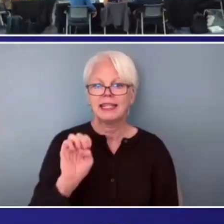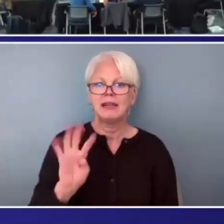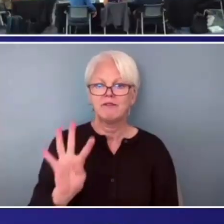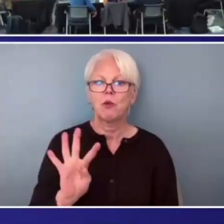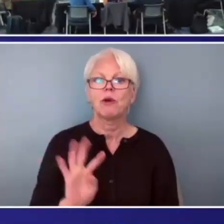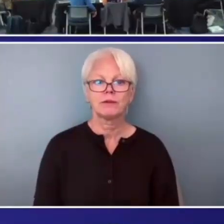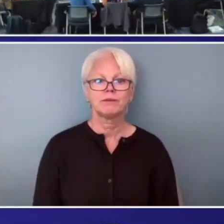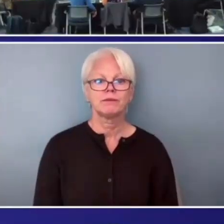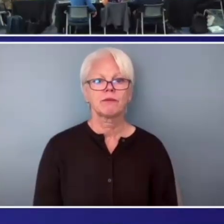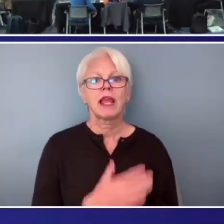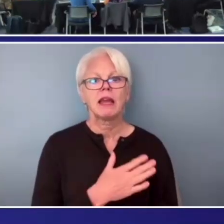If I can see thumbs, please.